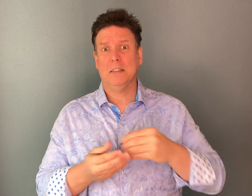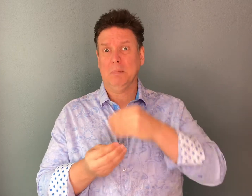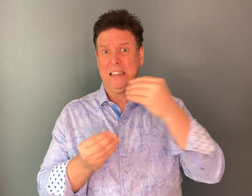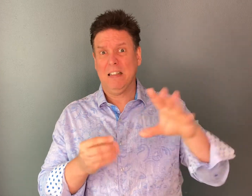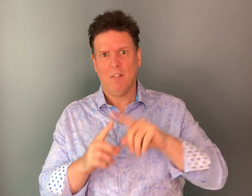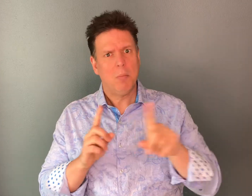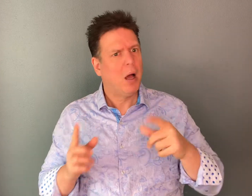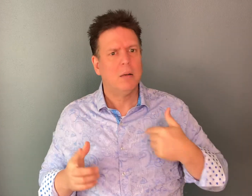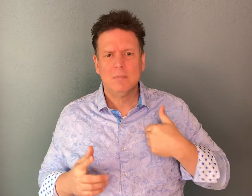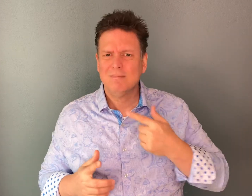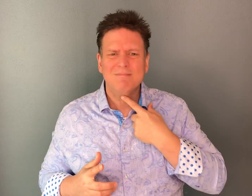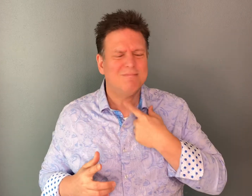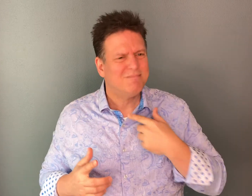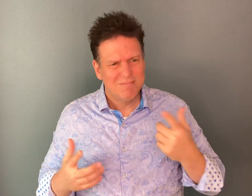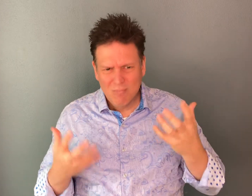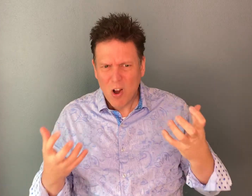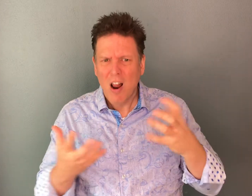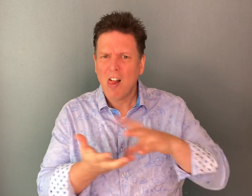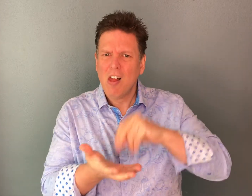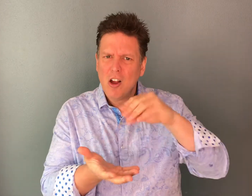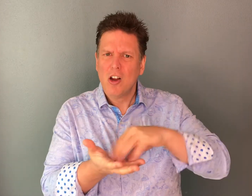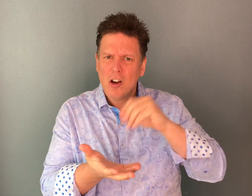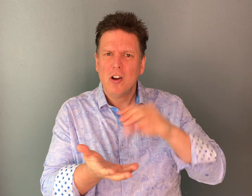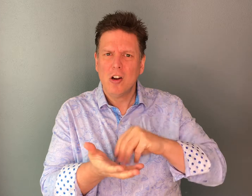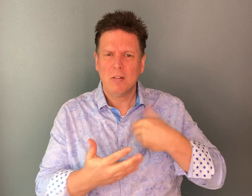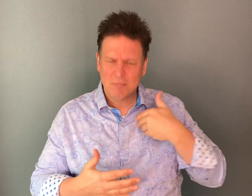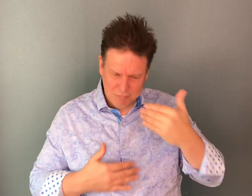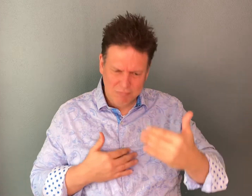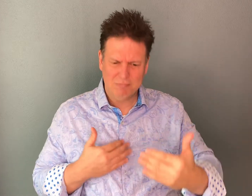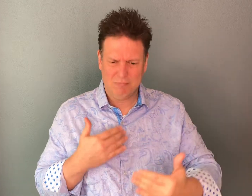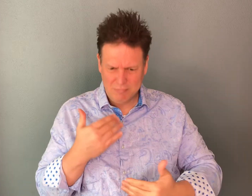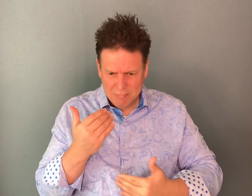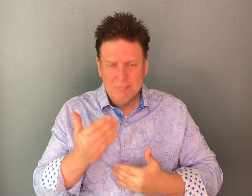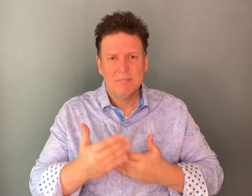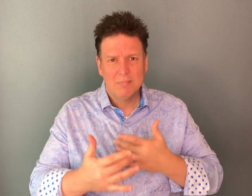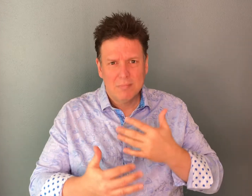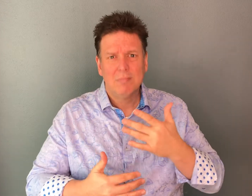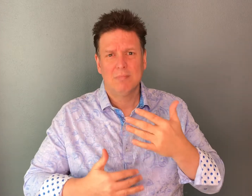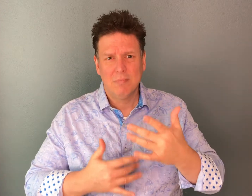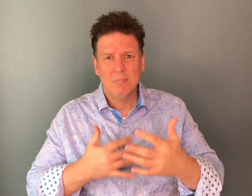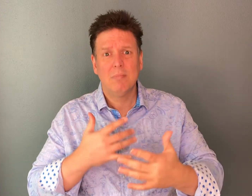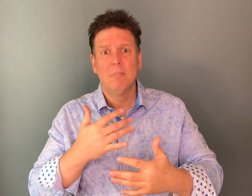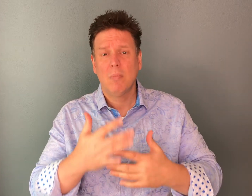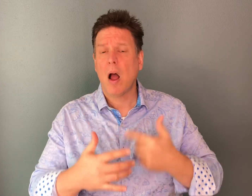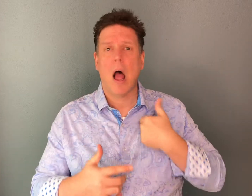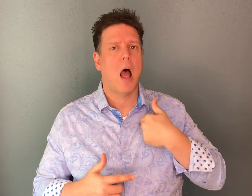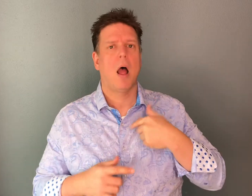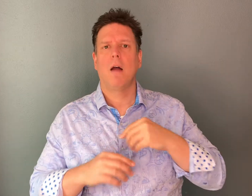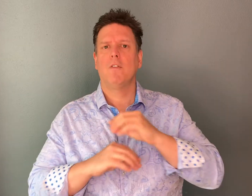expensive, but I really had a thirst to learn and I kept with it and I have no